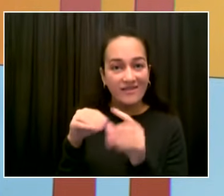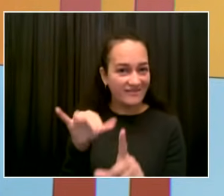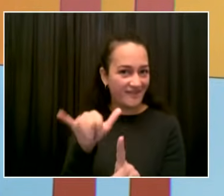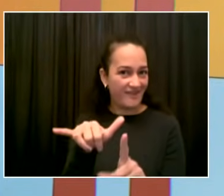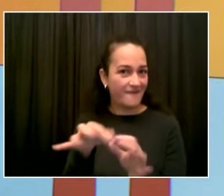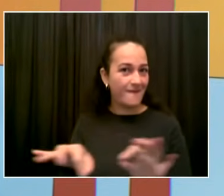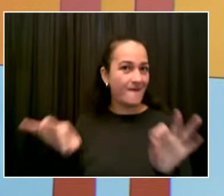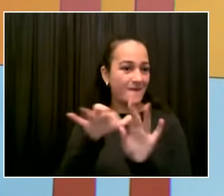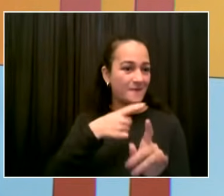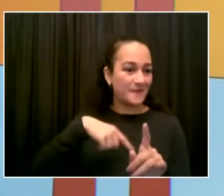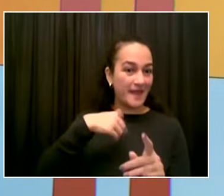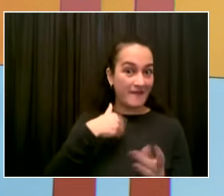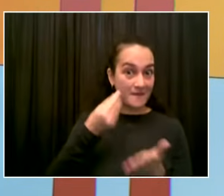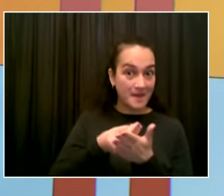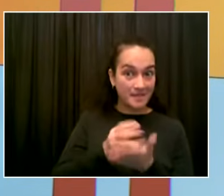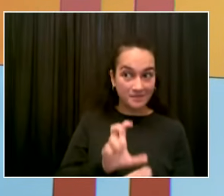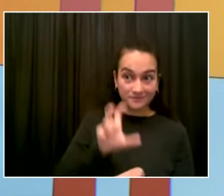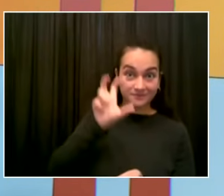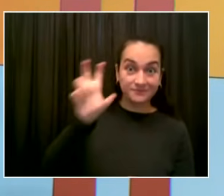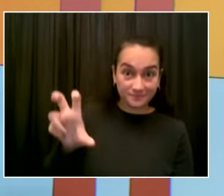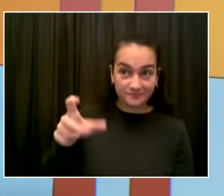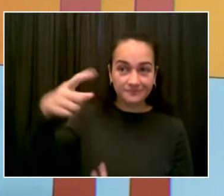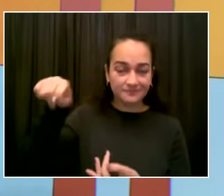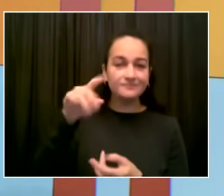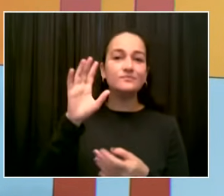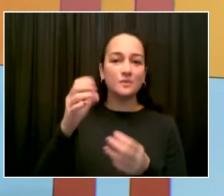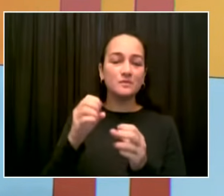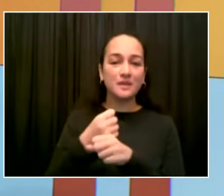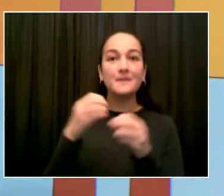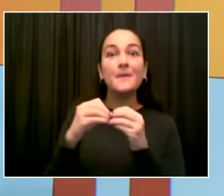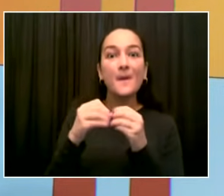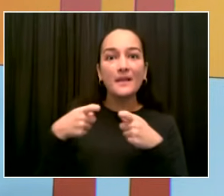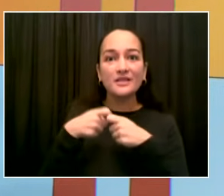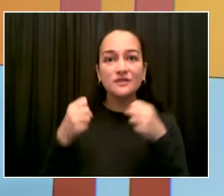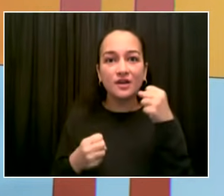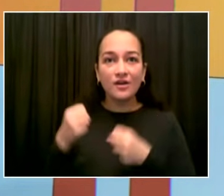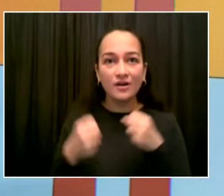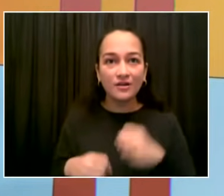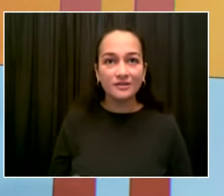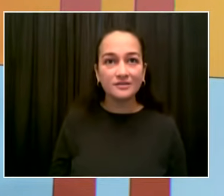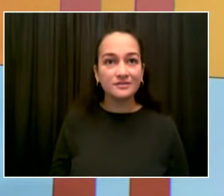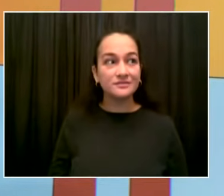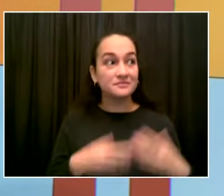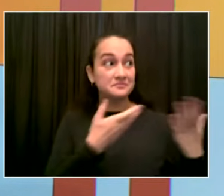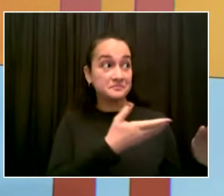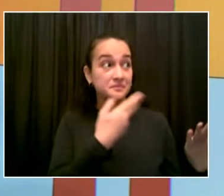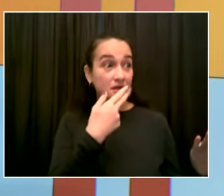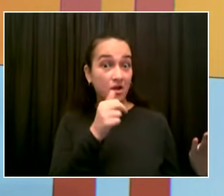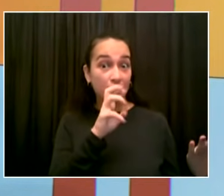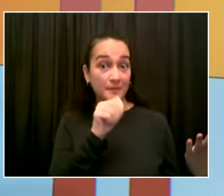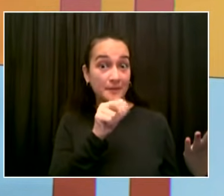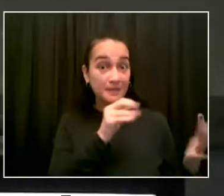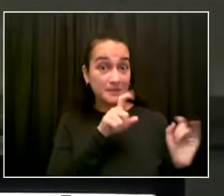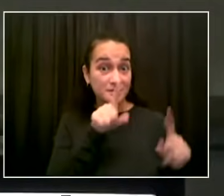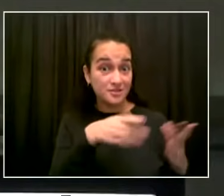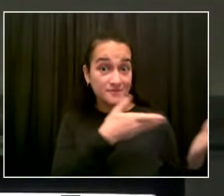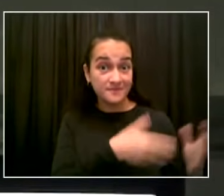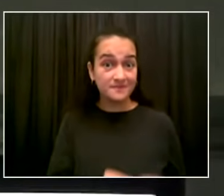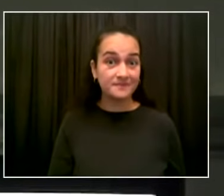TISH THING. KEITH, WHAT'S THE LATEST ON THE NUMBERS? THANK YOU, MR. MAYOR AND GREETINGS FROM LUFSHGIN MEADOWS